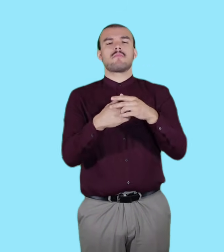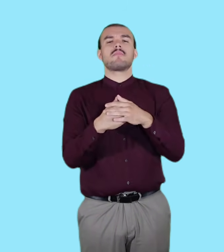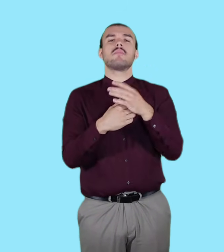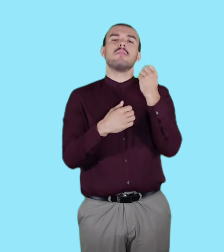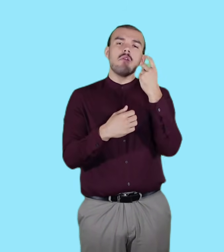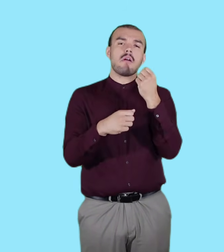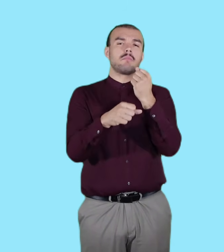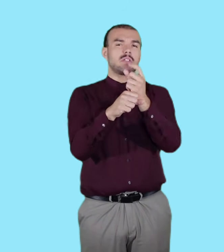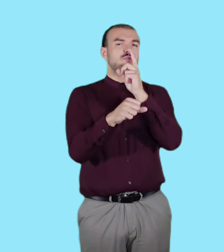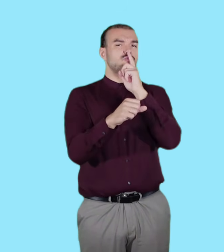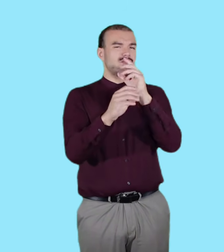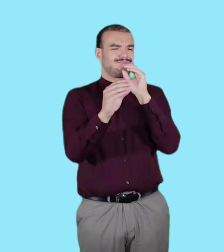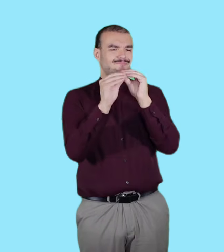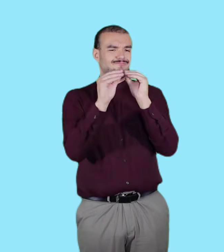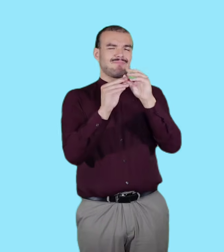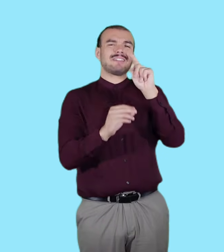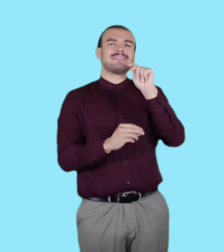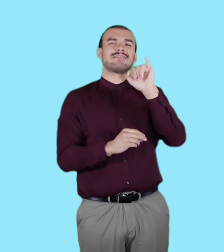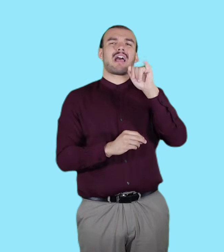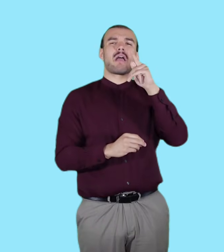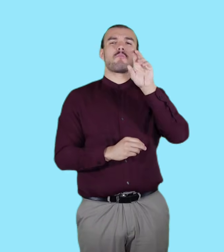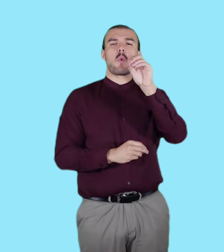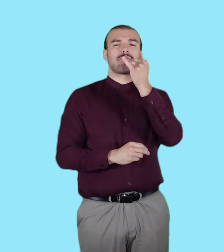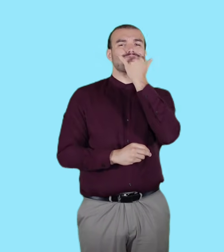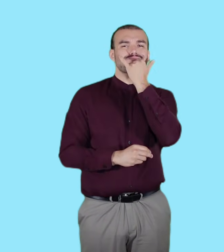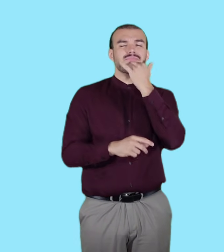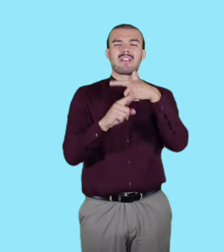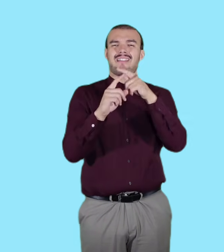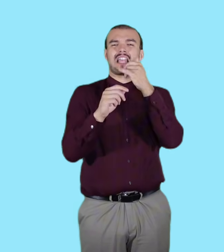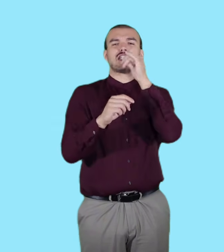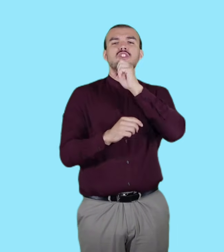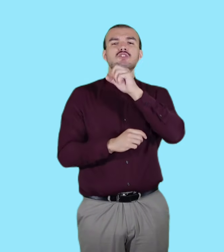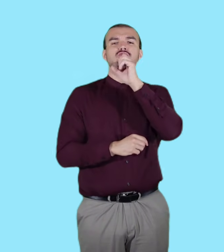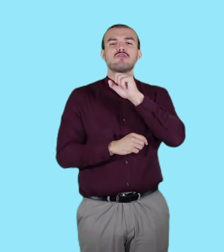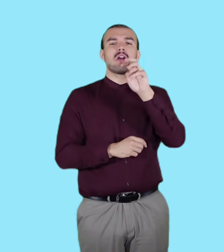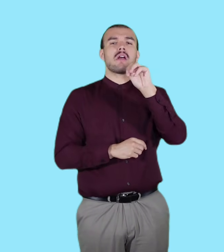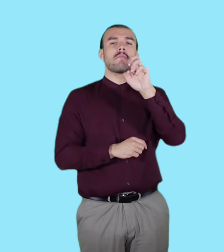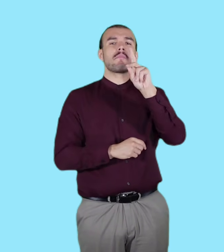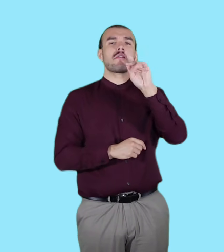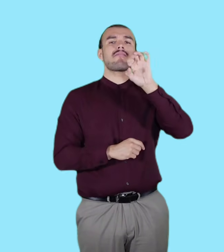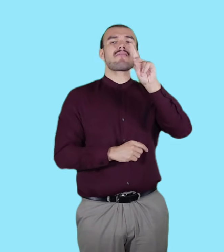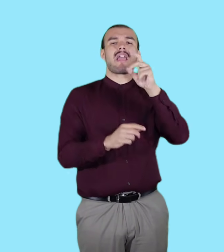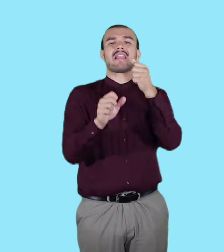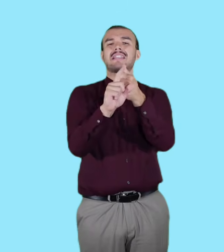and to fix a typo about the ages to which the Medicaid expansion applies.